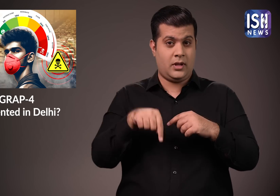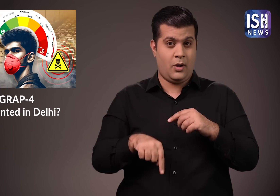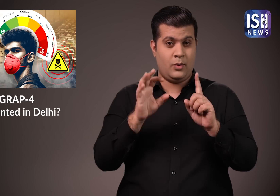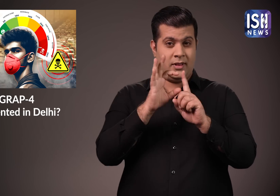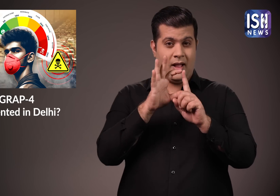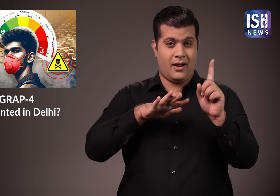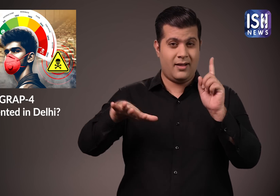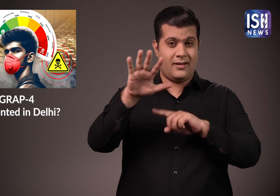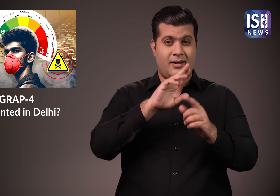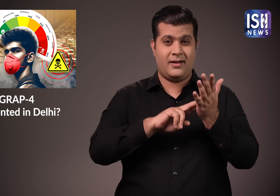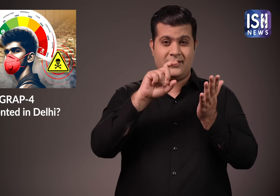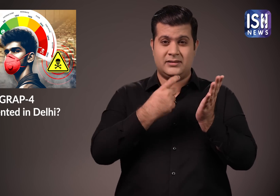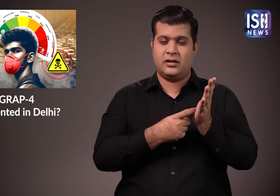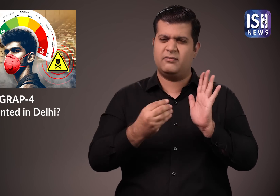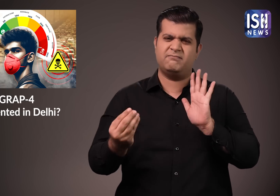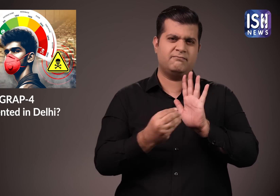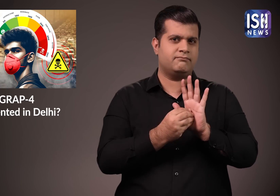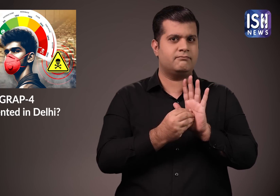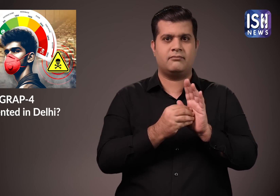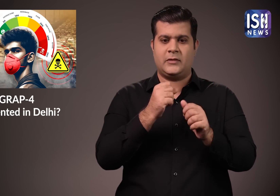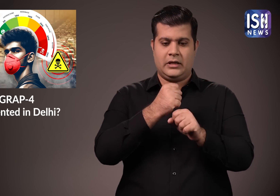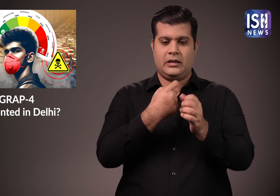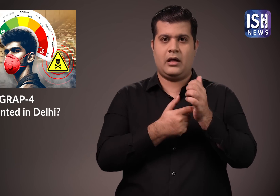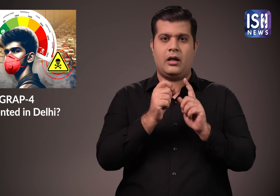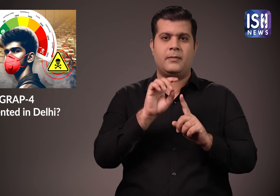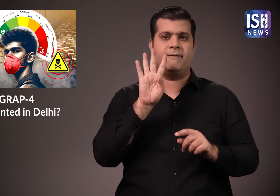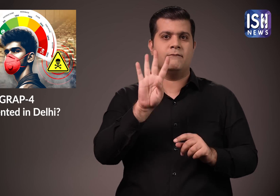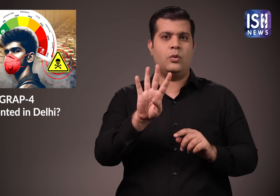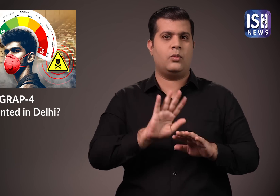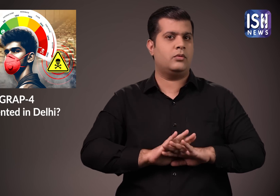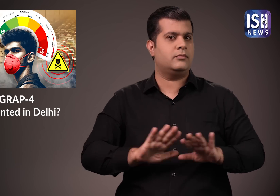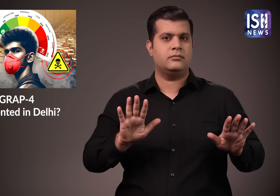Now, GRAP-Stage 4 has been imposed in Delhi-NCR.